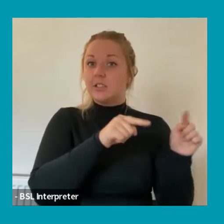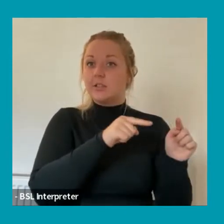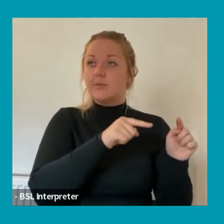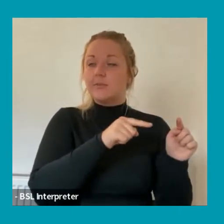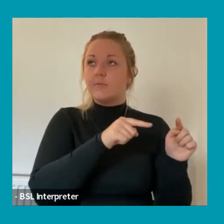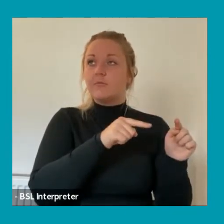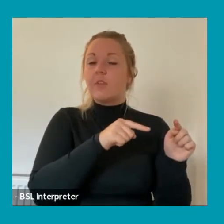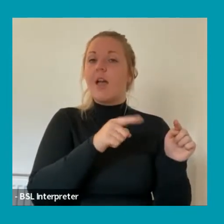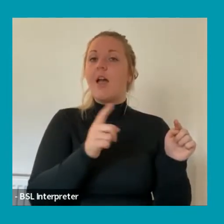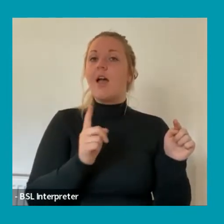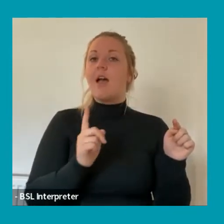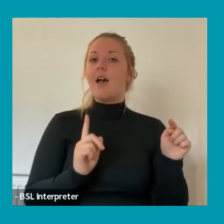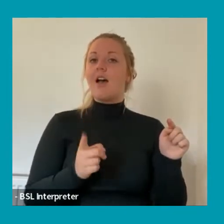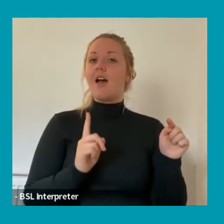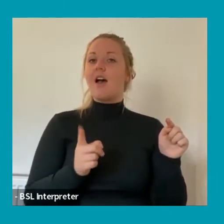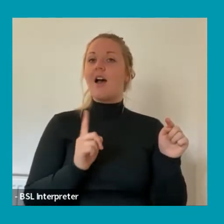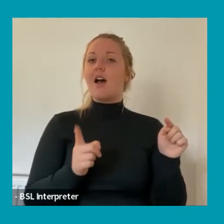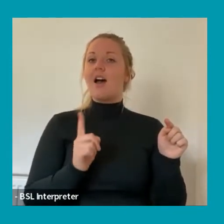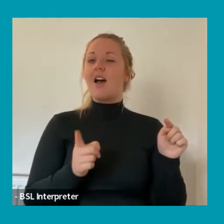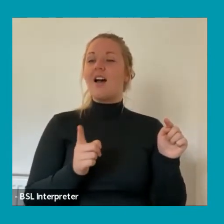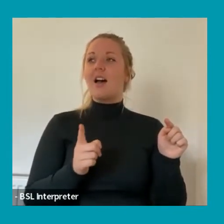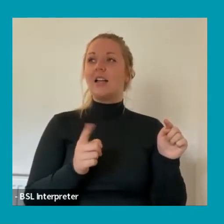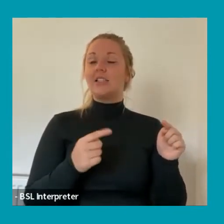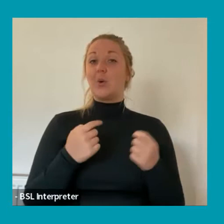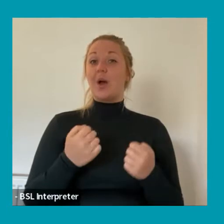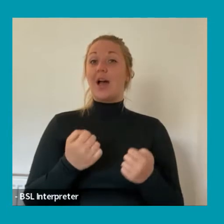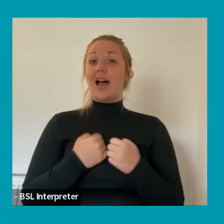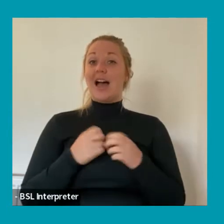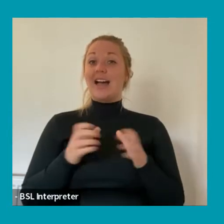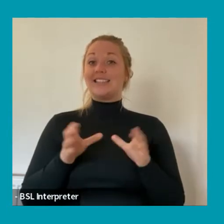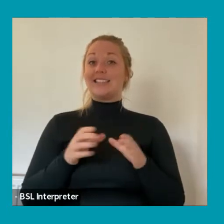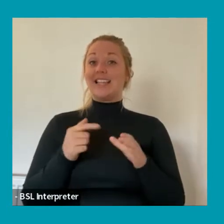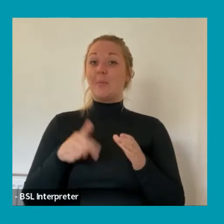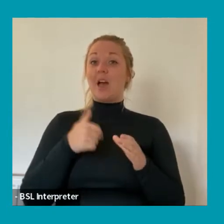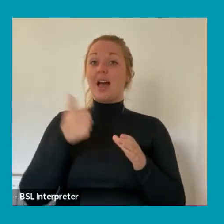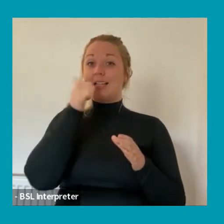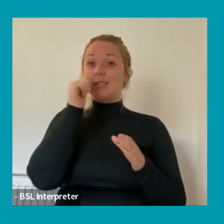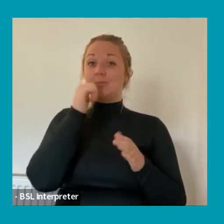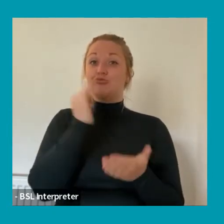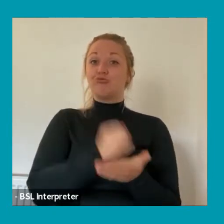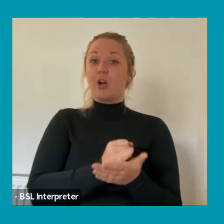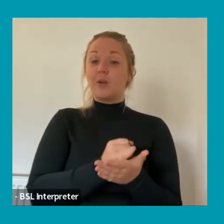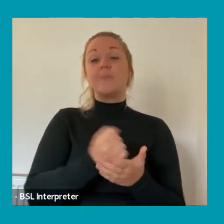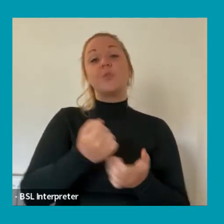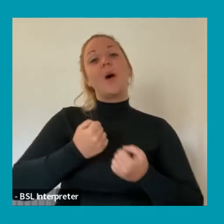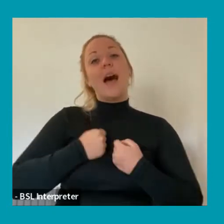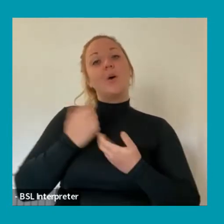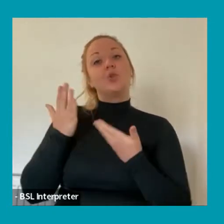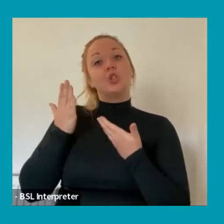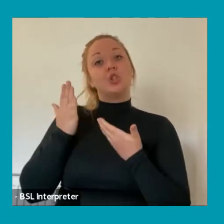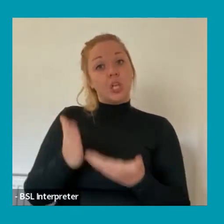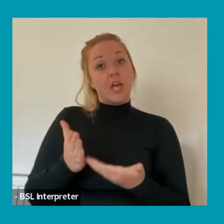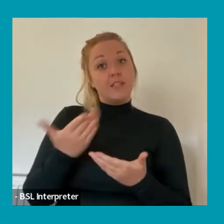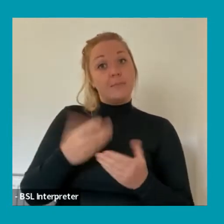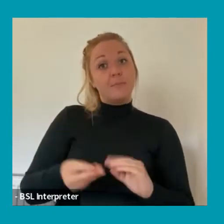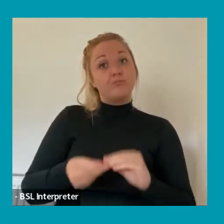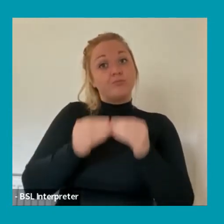So the whole service was designed, specifically with you know those needs in mind.